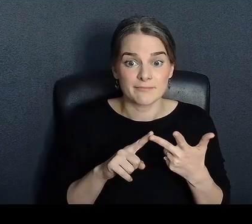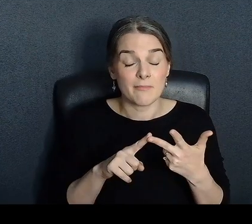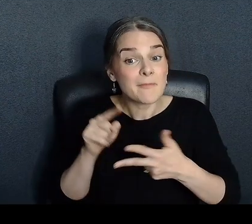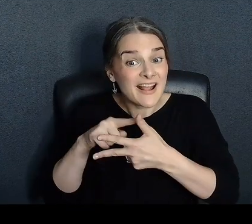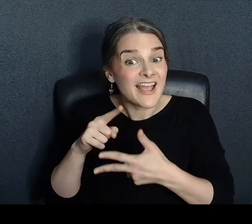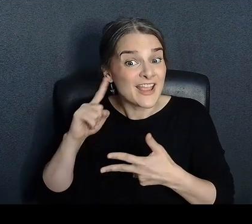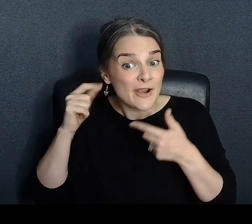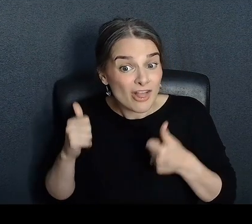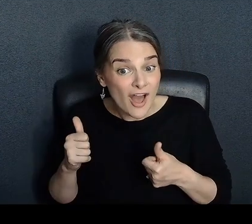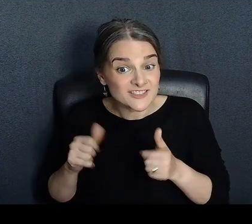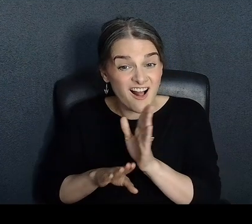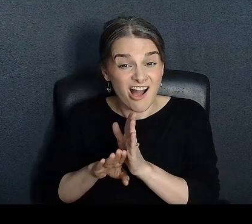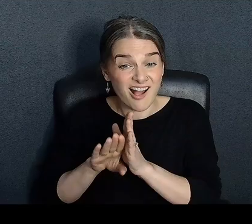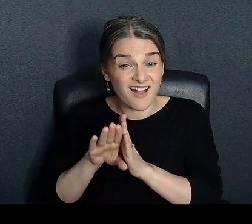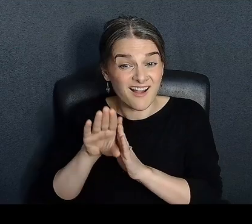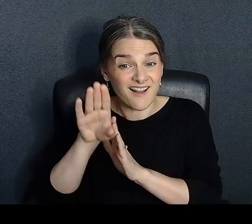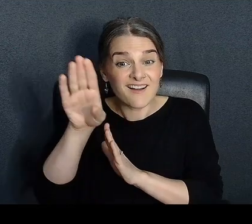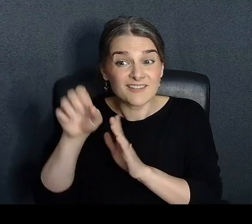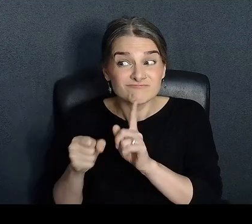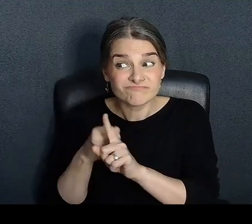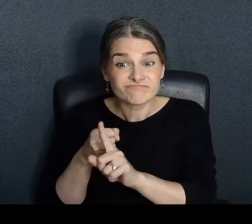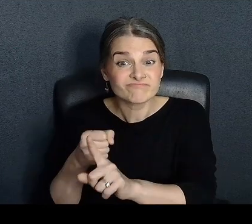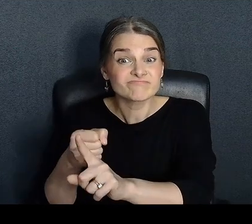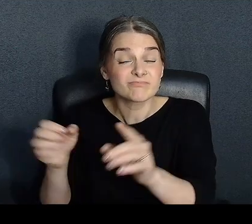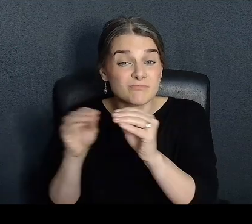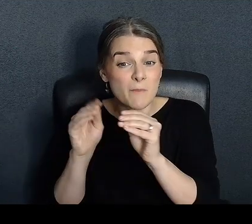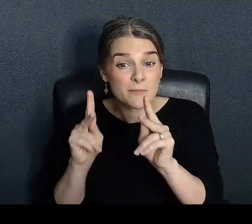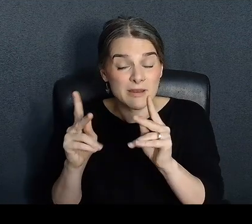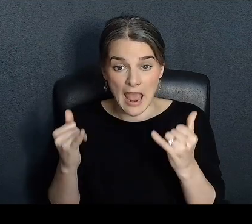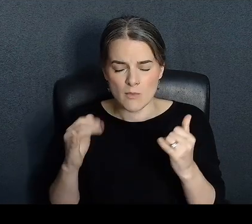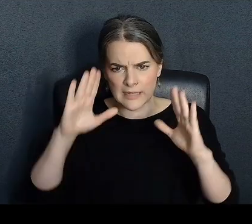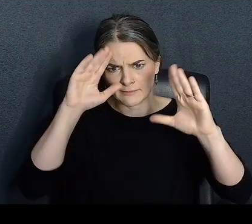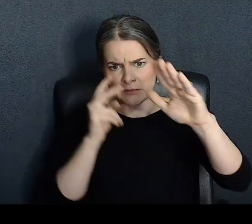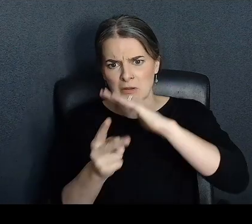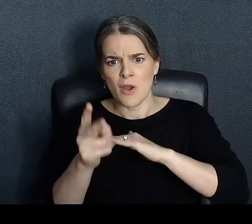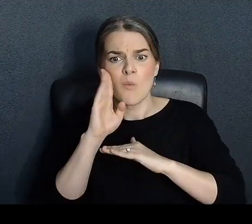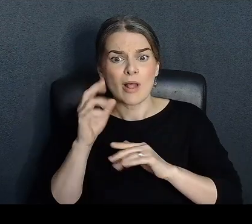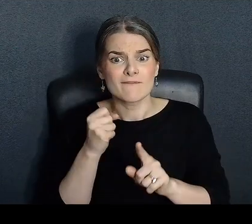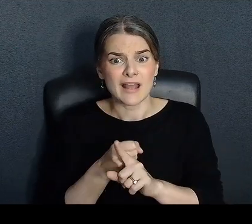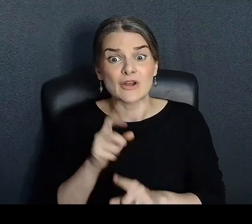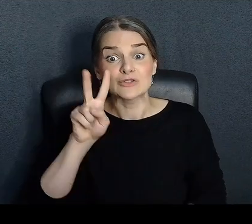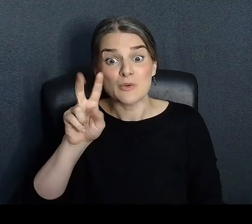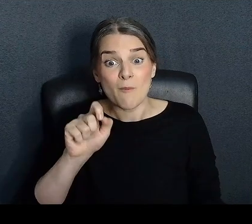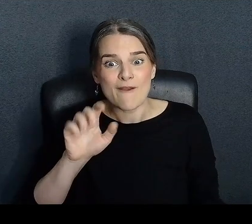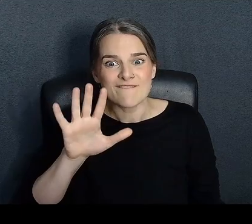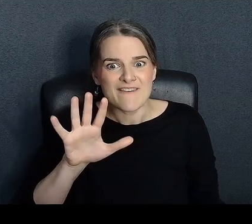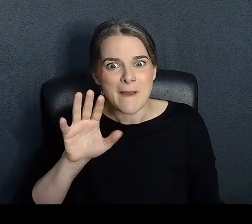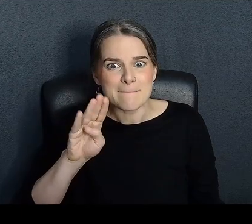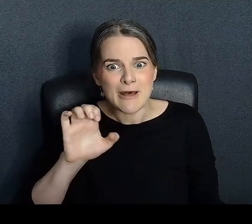expected to affect 2.5 billion people worldwide by 2050.